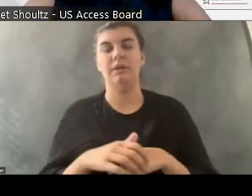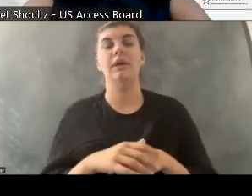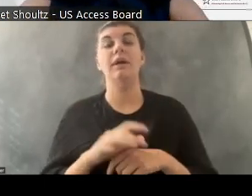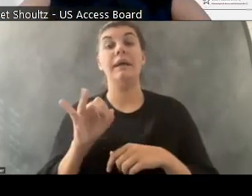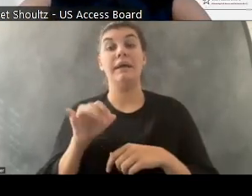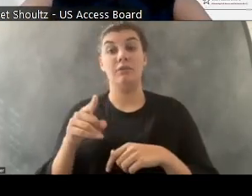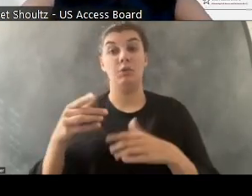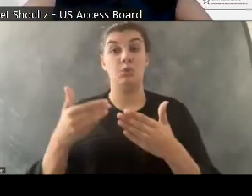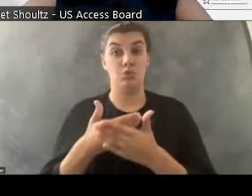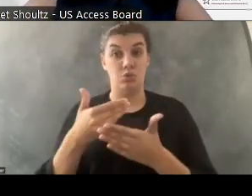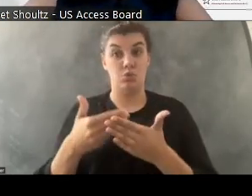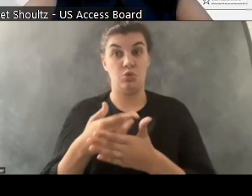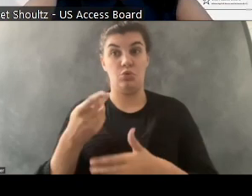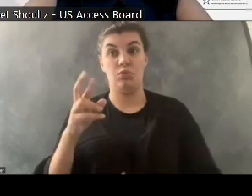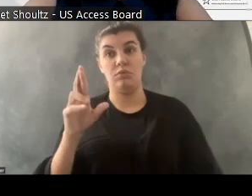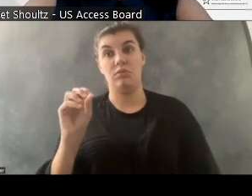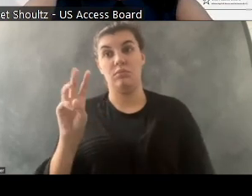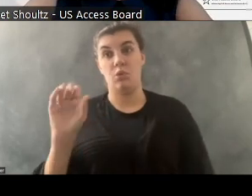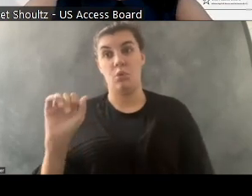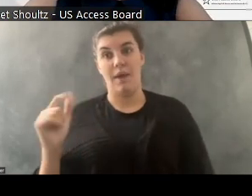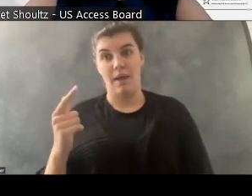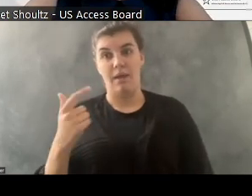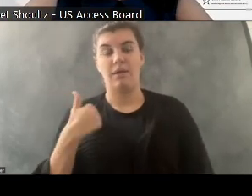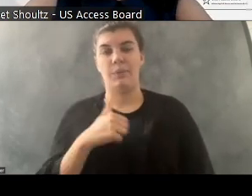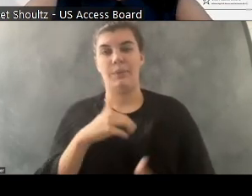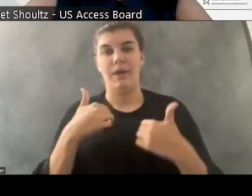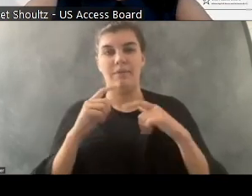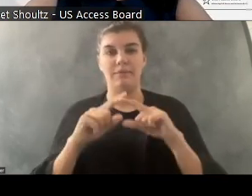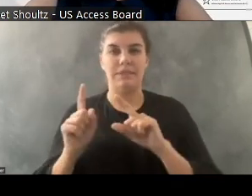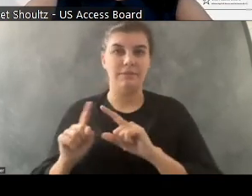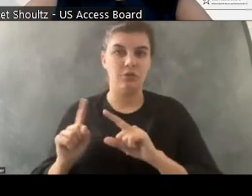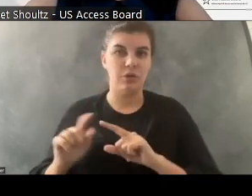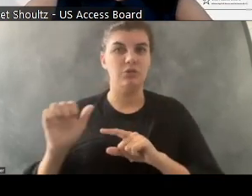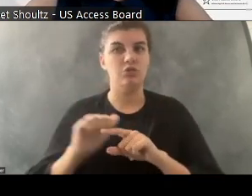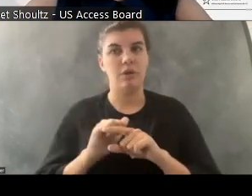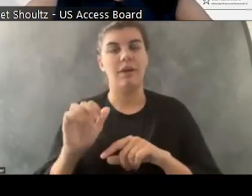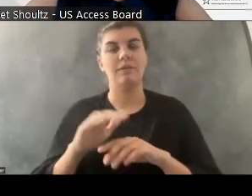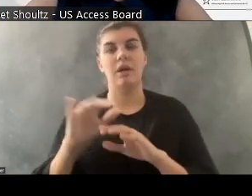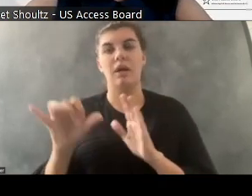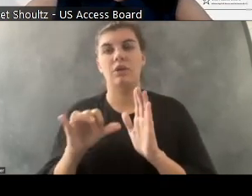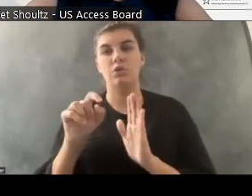If you are new to PROWAG we have a series of trainings on our YouTube channel that